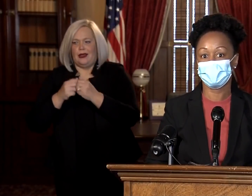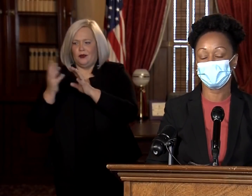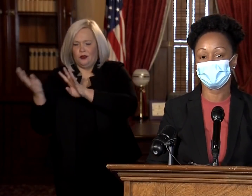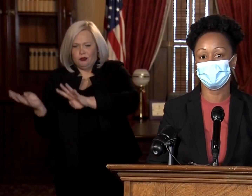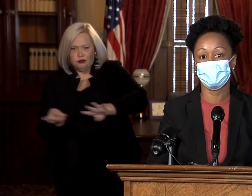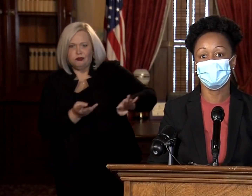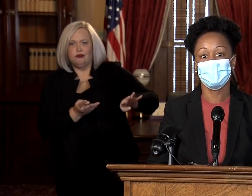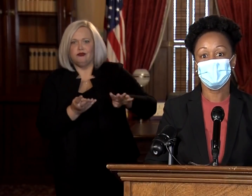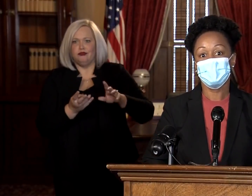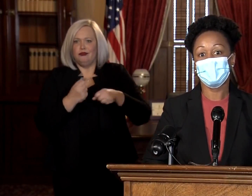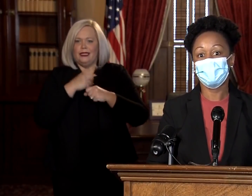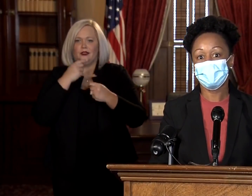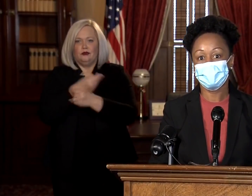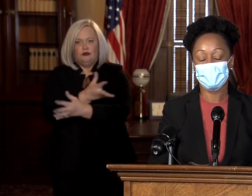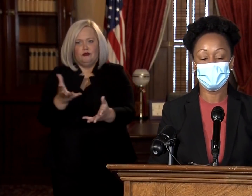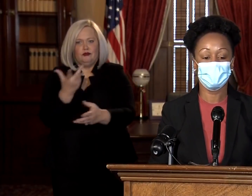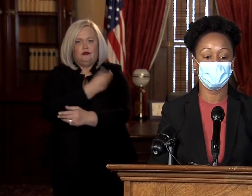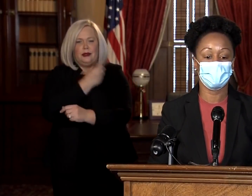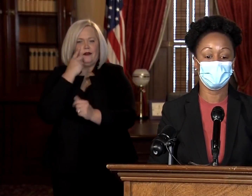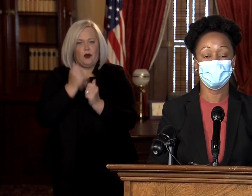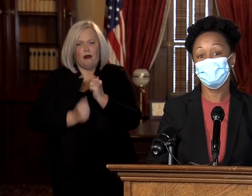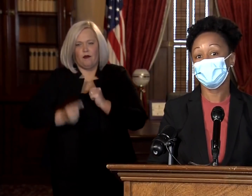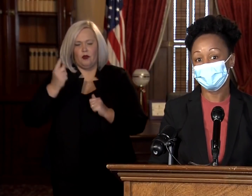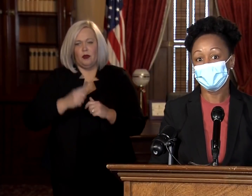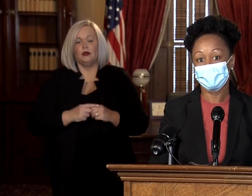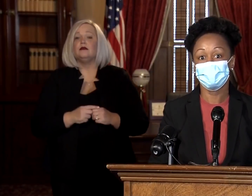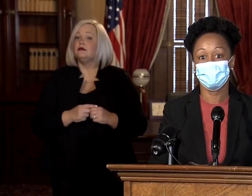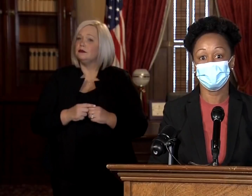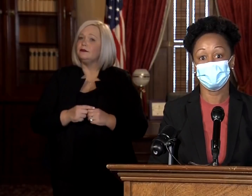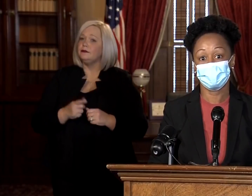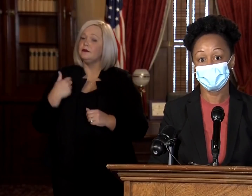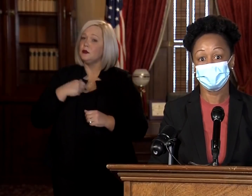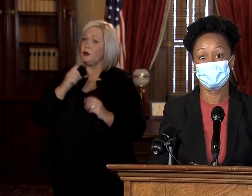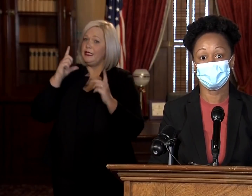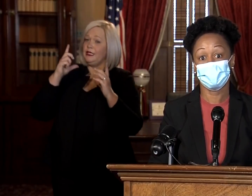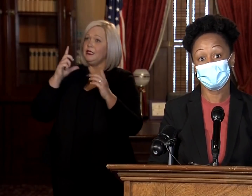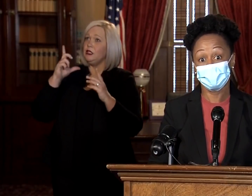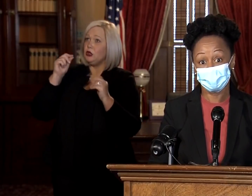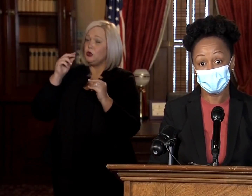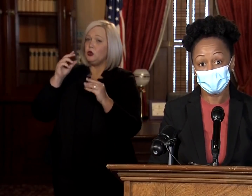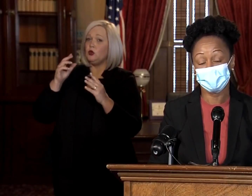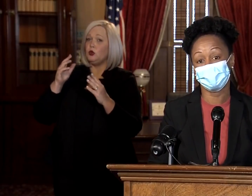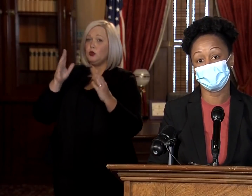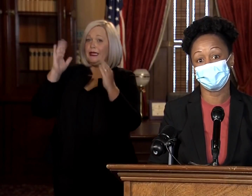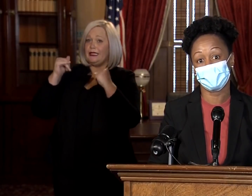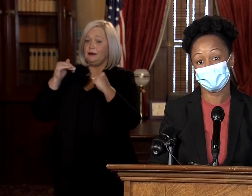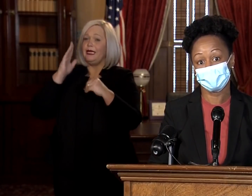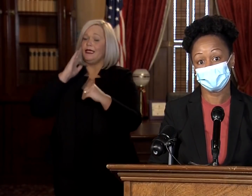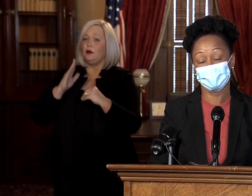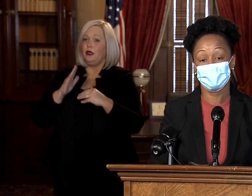bit slow, just to make sure they knew the process and how to move knew the process and how to move people through as quickly as people through as quickly as possible. possible. I will say, we do expect it to